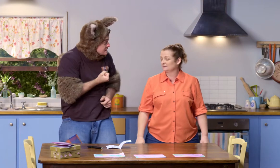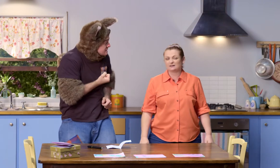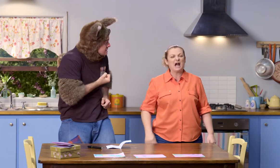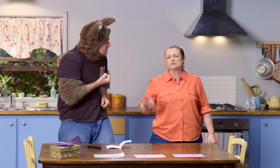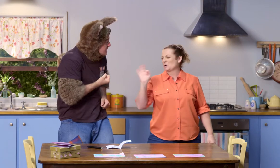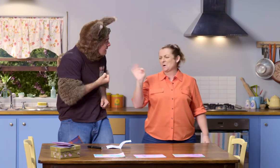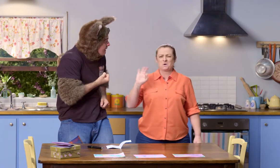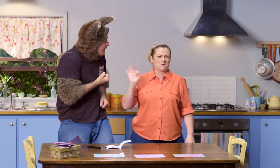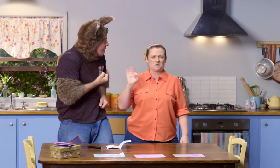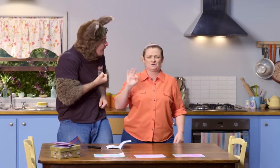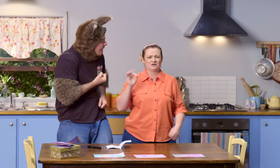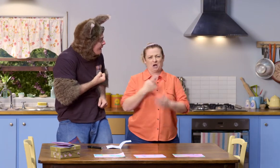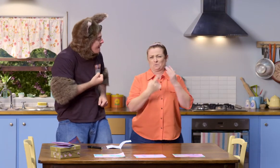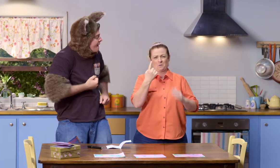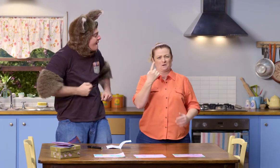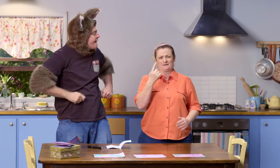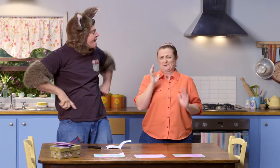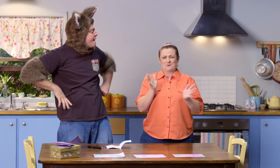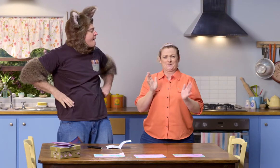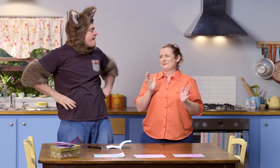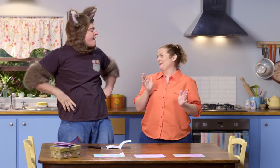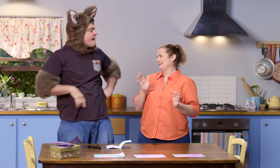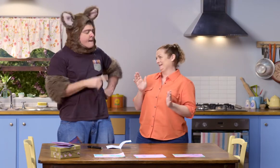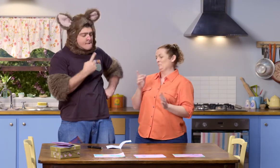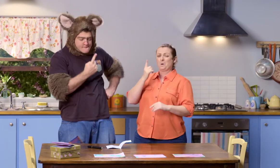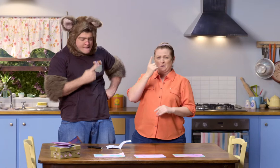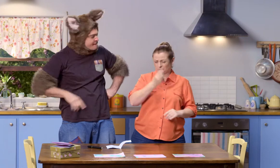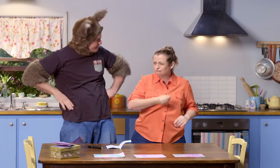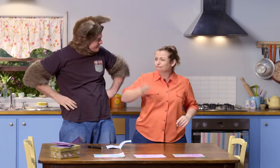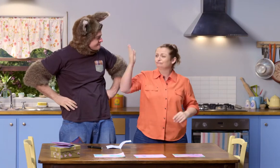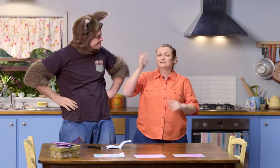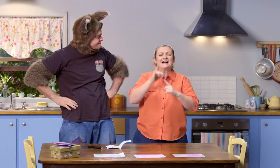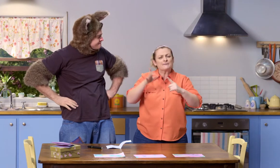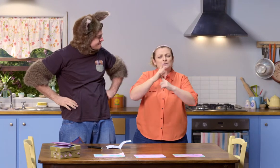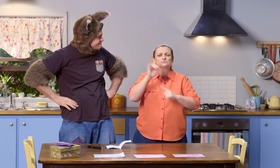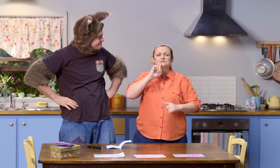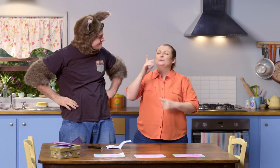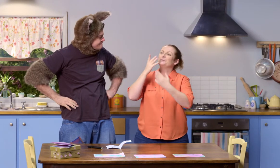Oh, no - we won't need to do that. We'll just send her the one thankyou card.